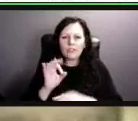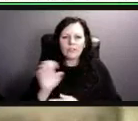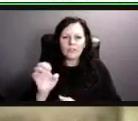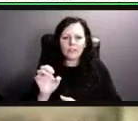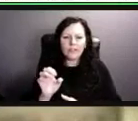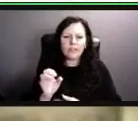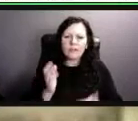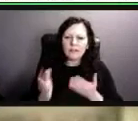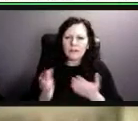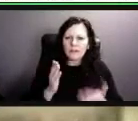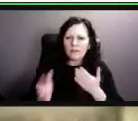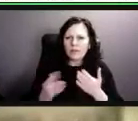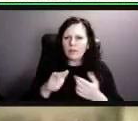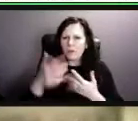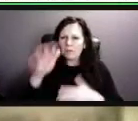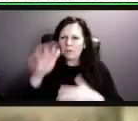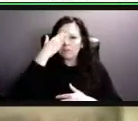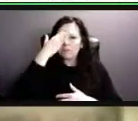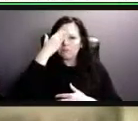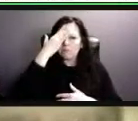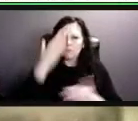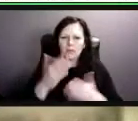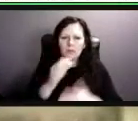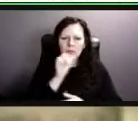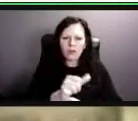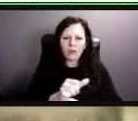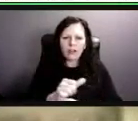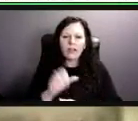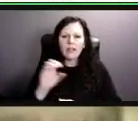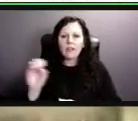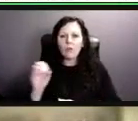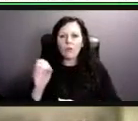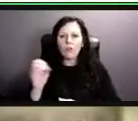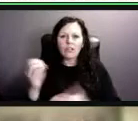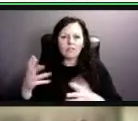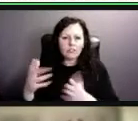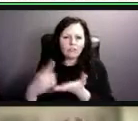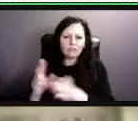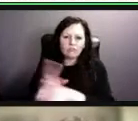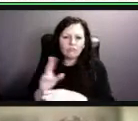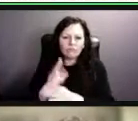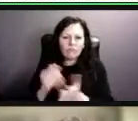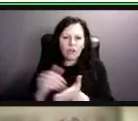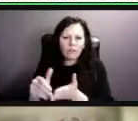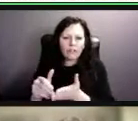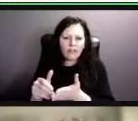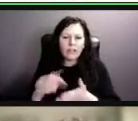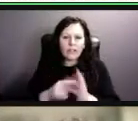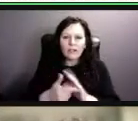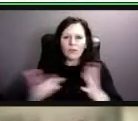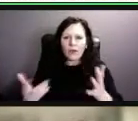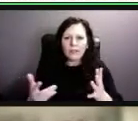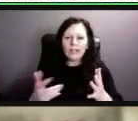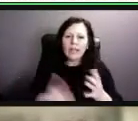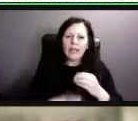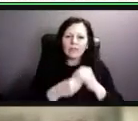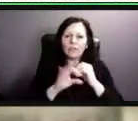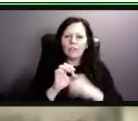WE'LL CREATE AN OPERATION I